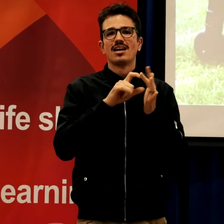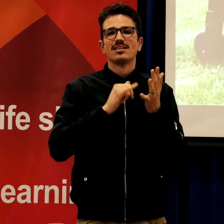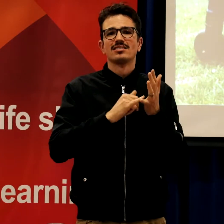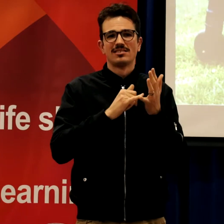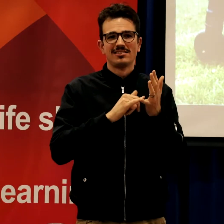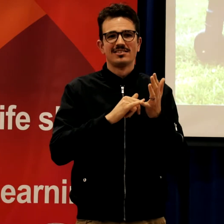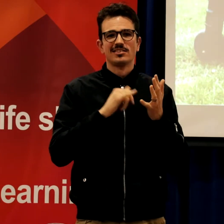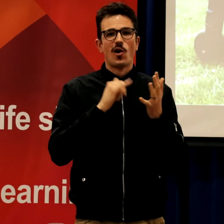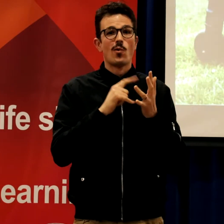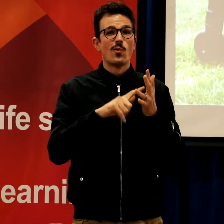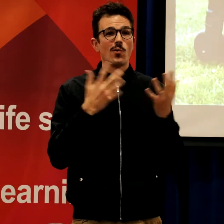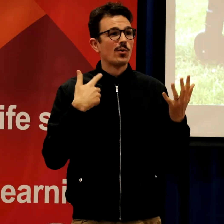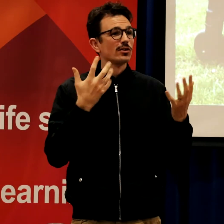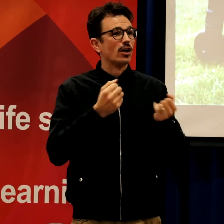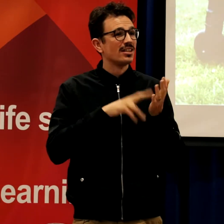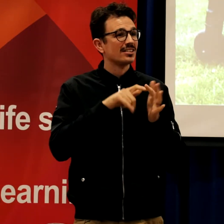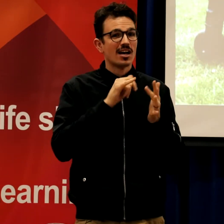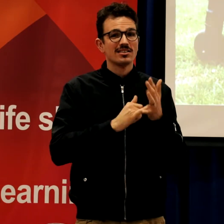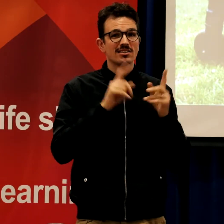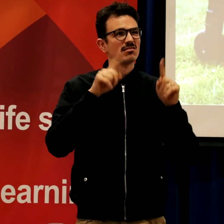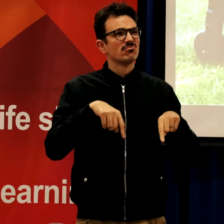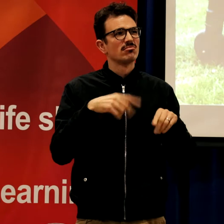And they’ve got the NDIS, so luckily we hit the jackpot there.